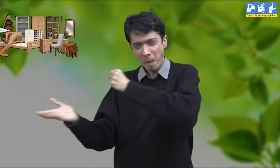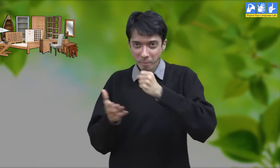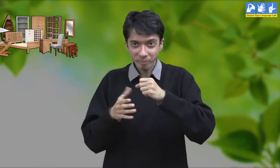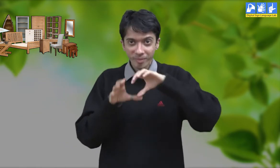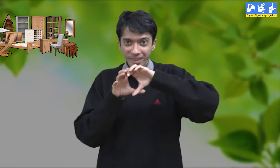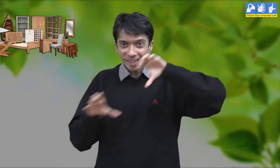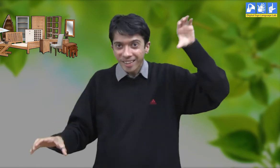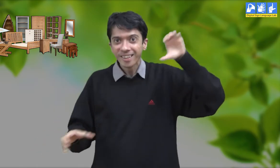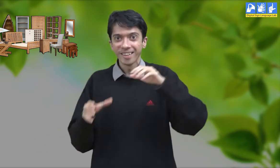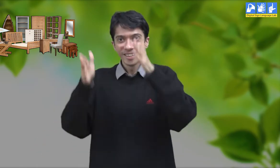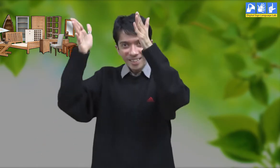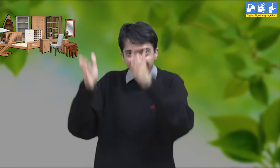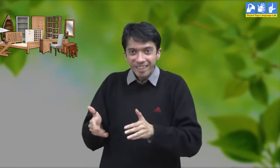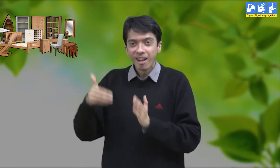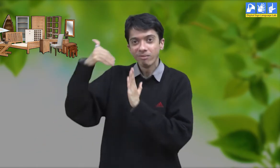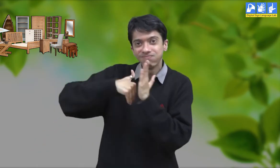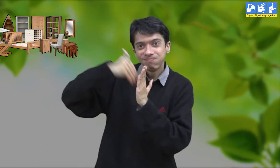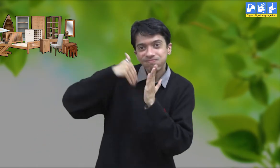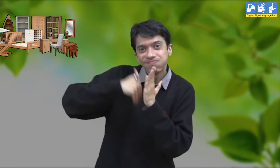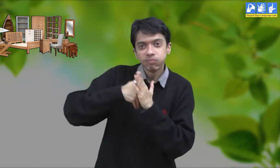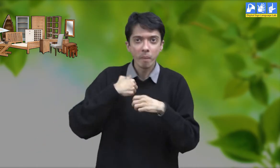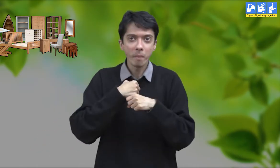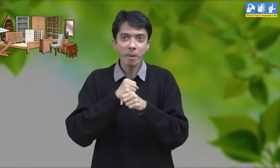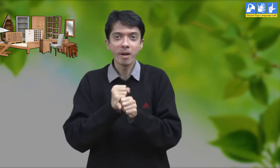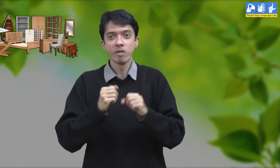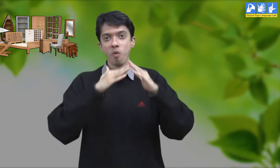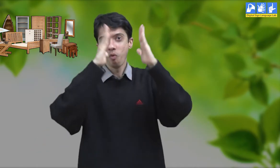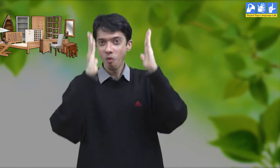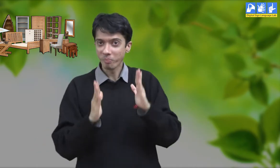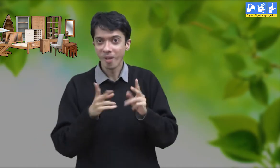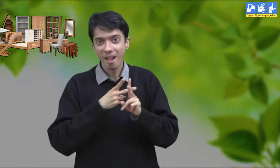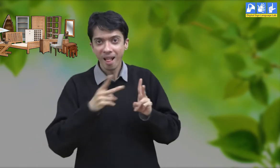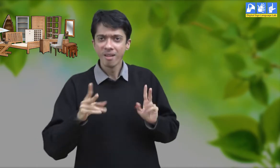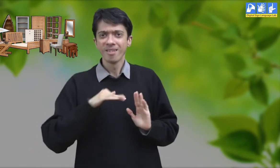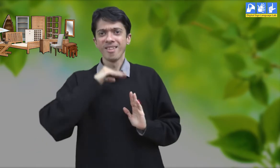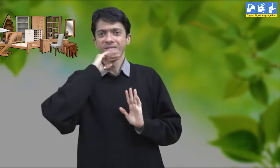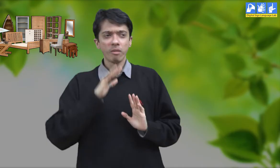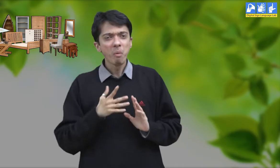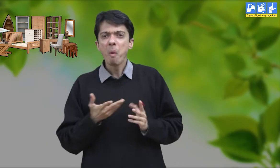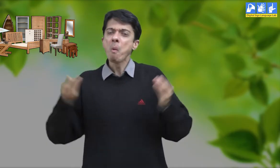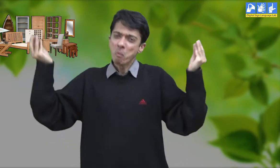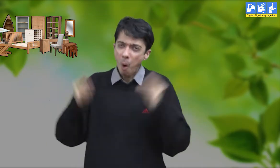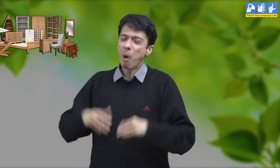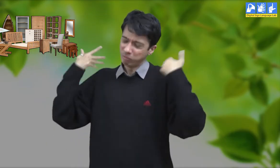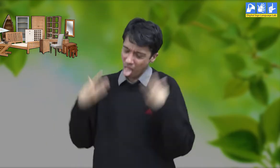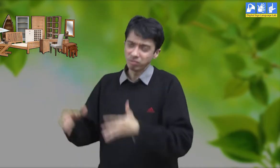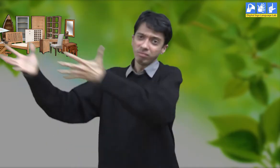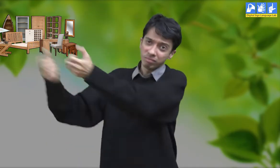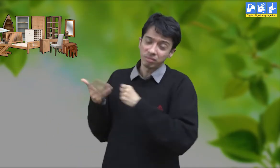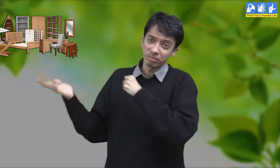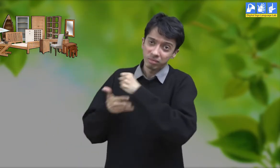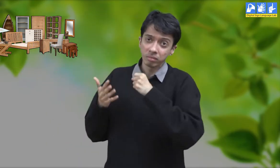So we take wood from the trees and make the required furniture for home and that is sufficient.